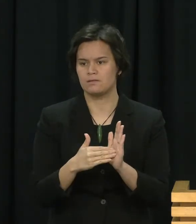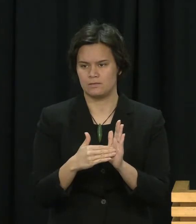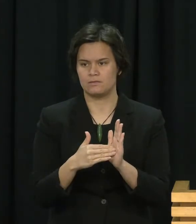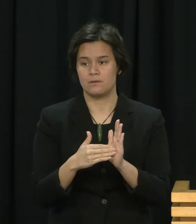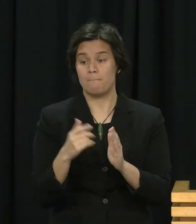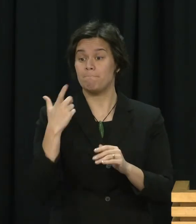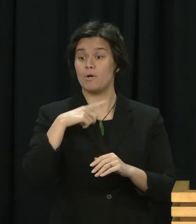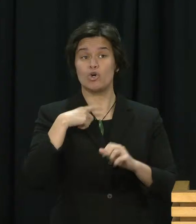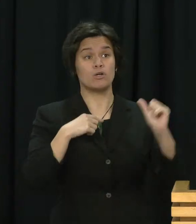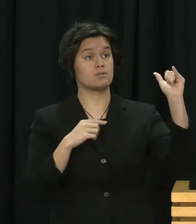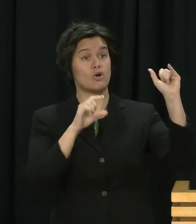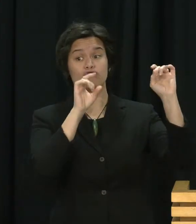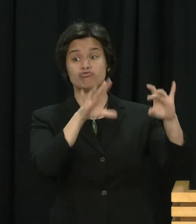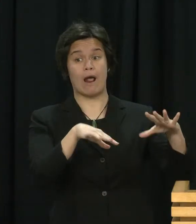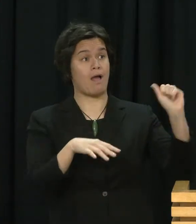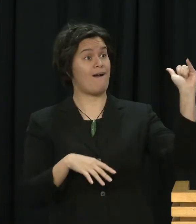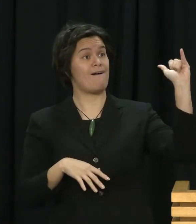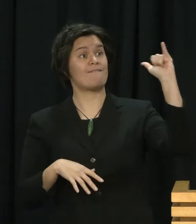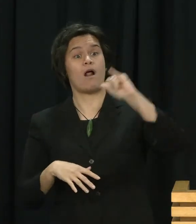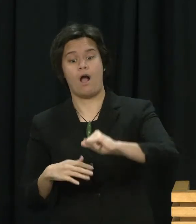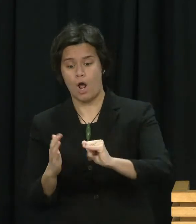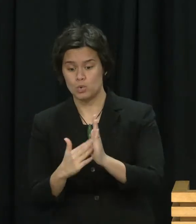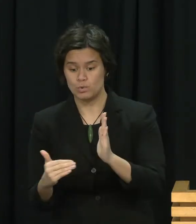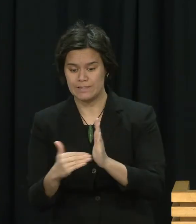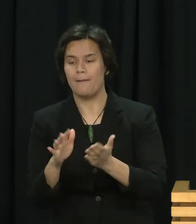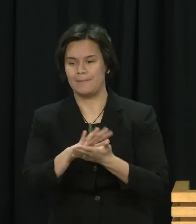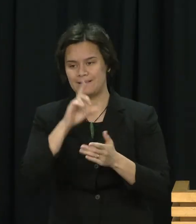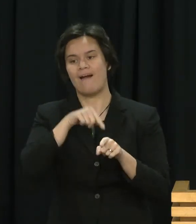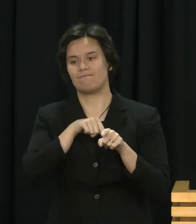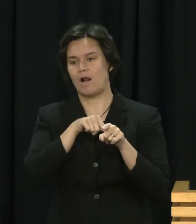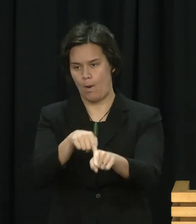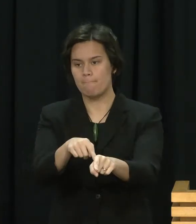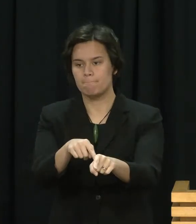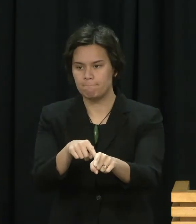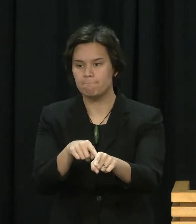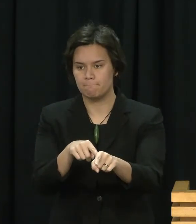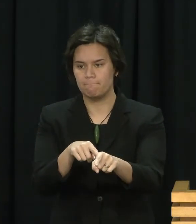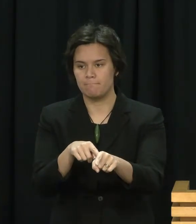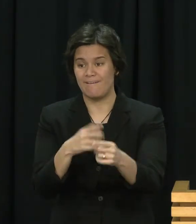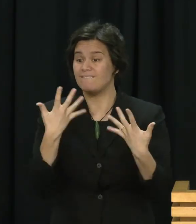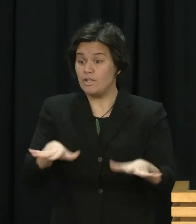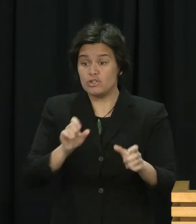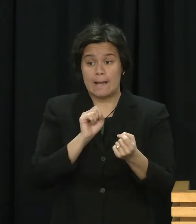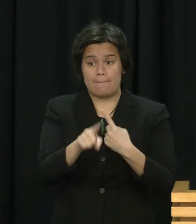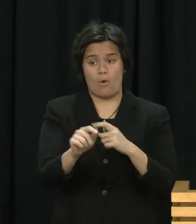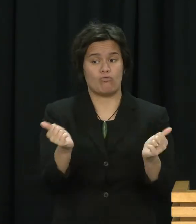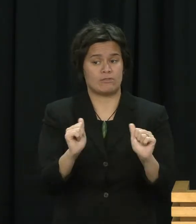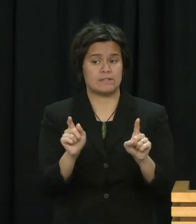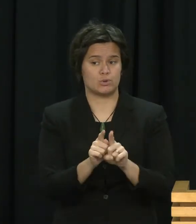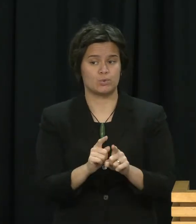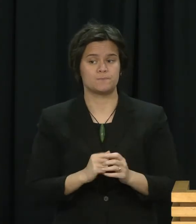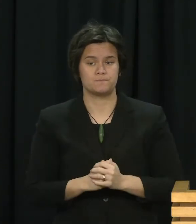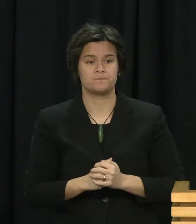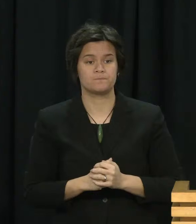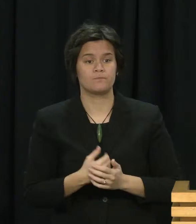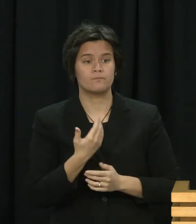of course, many of them we will be able to identify